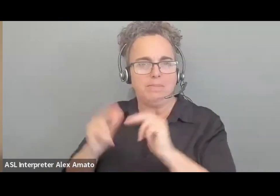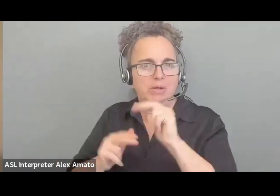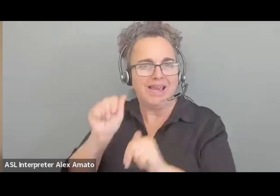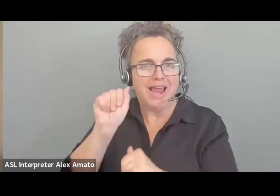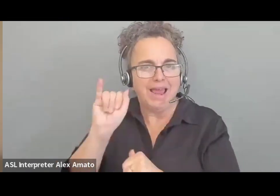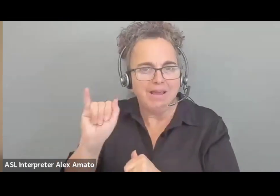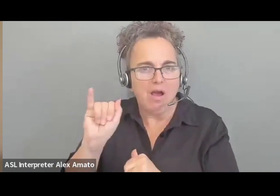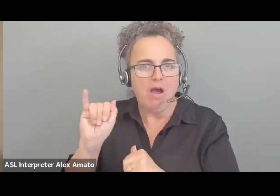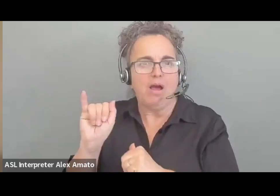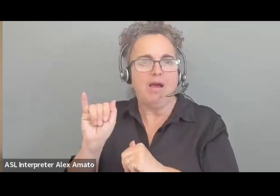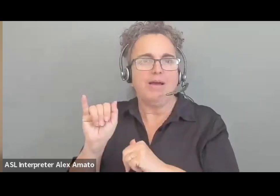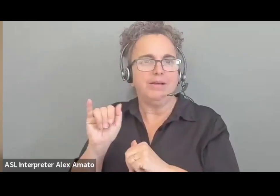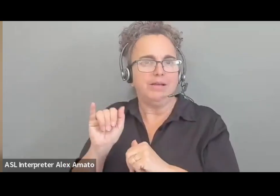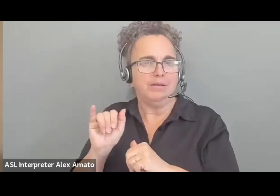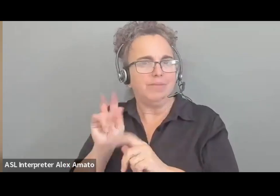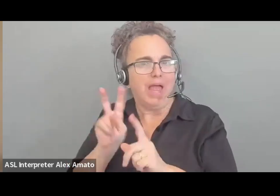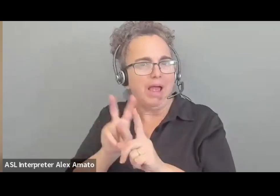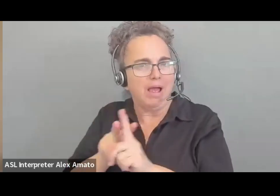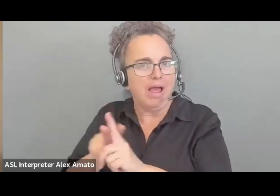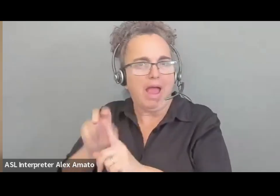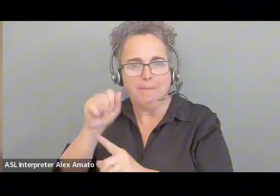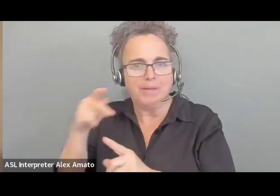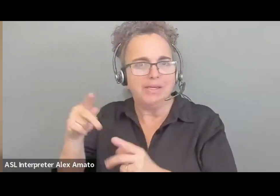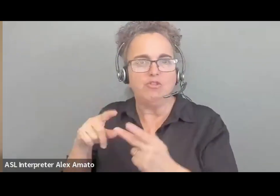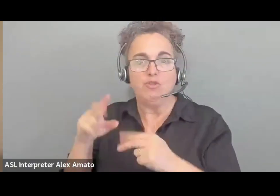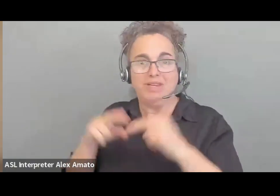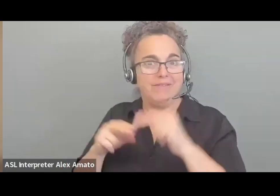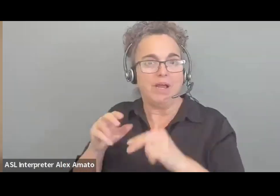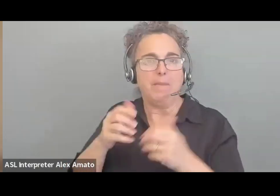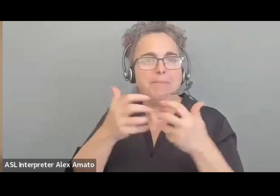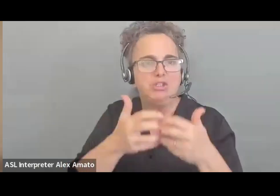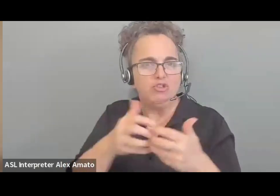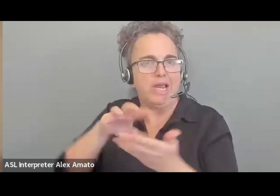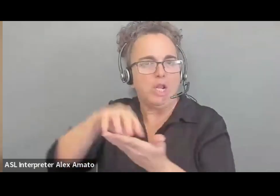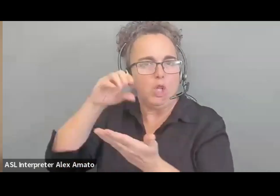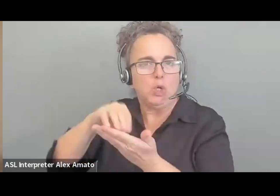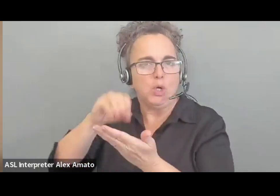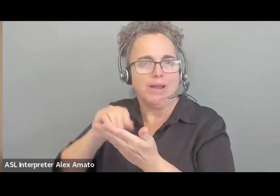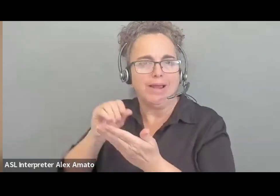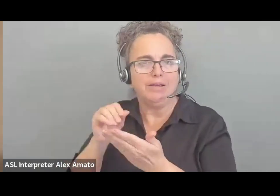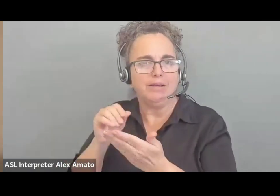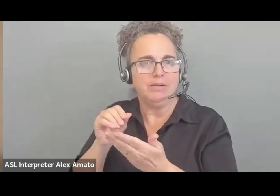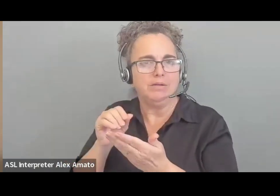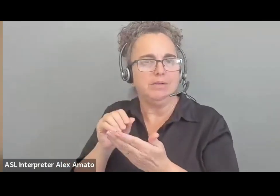designing machine learning architectures, and that's really where we shine.